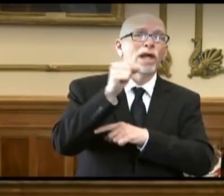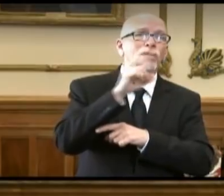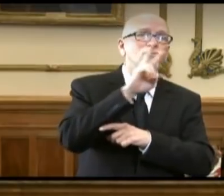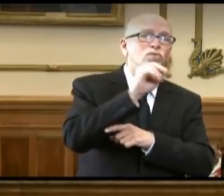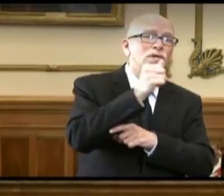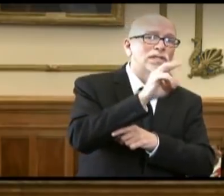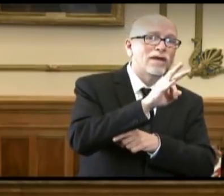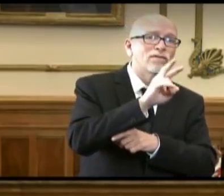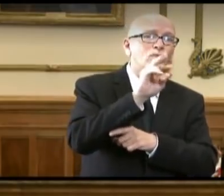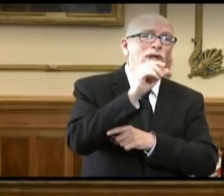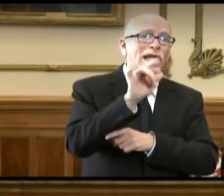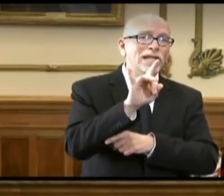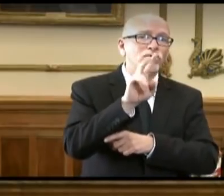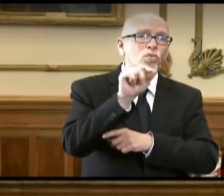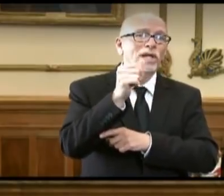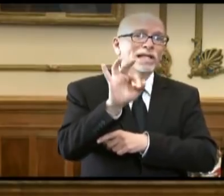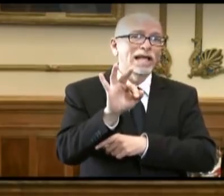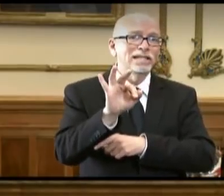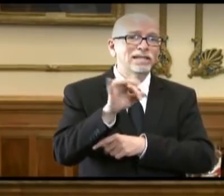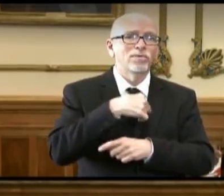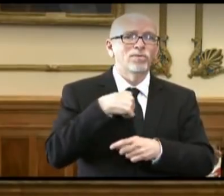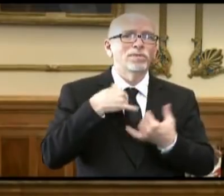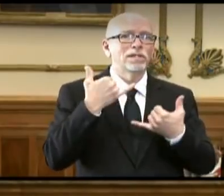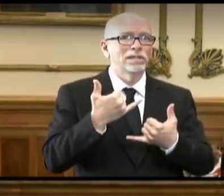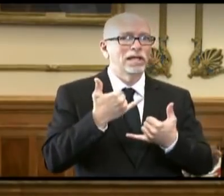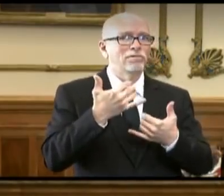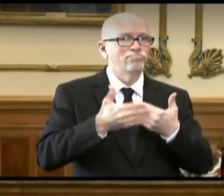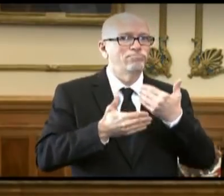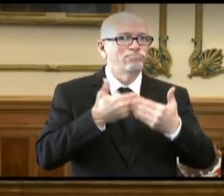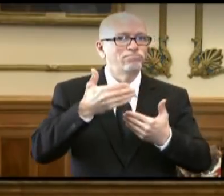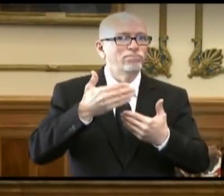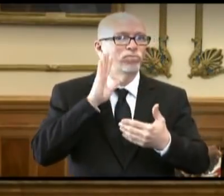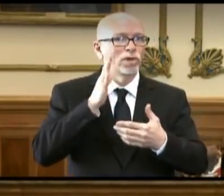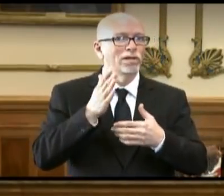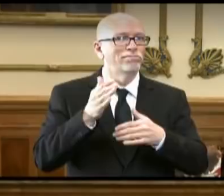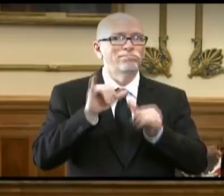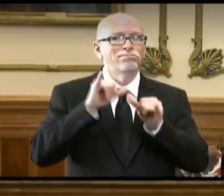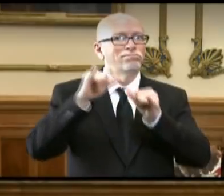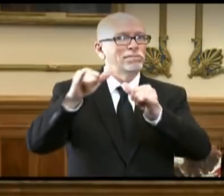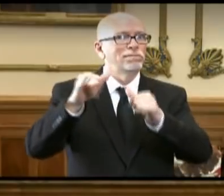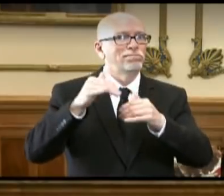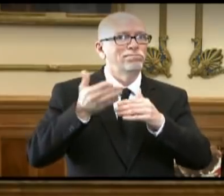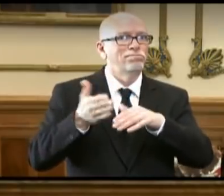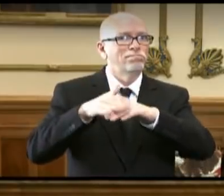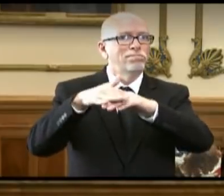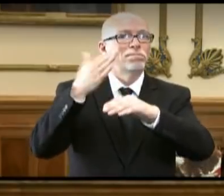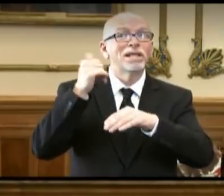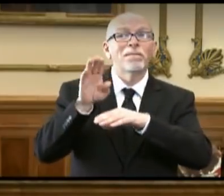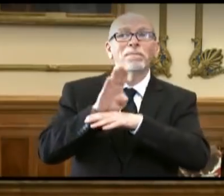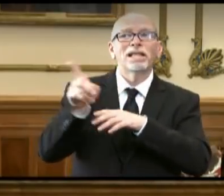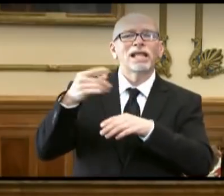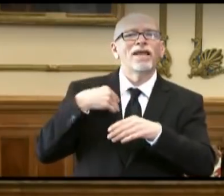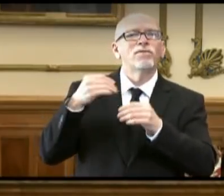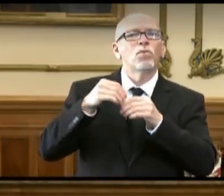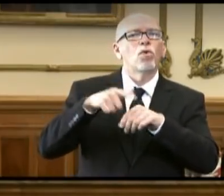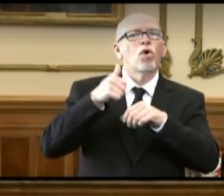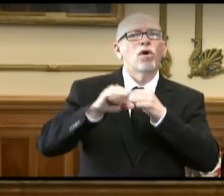IT INVOLVES A CAPEX OF 1.2 BILLION. IF YOU TRACK BACK TO RECORD YEAR